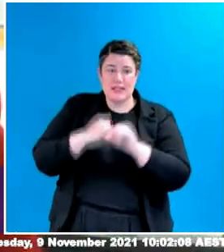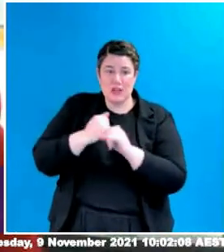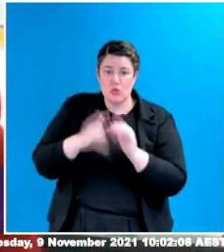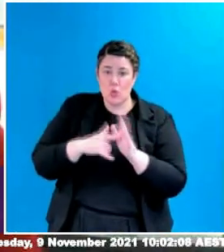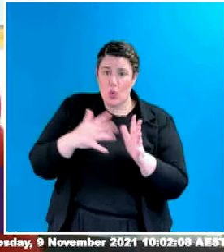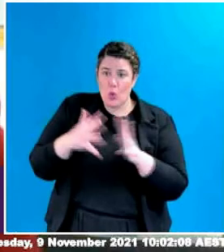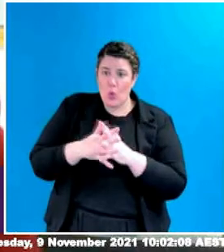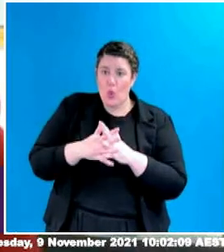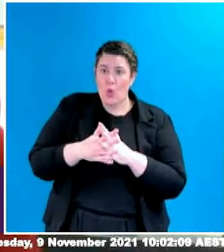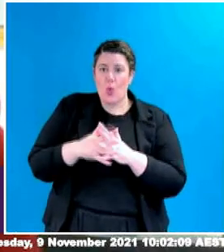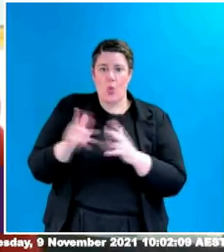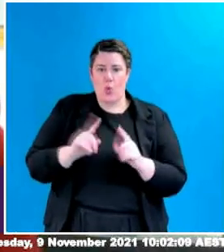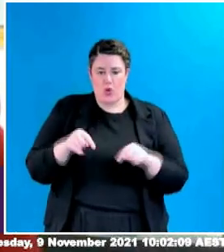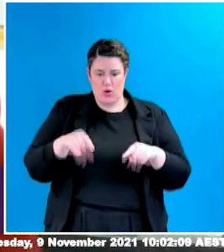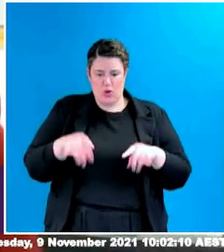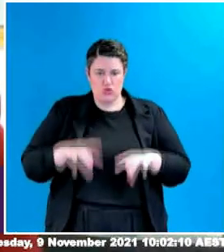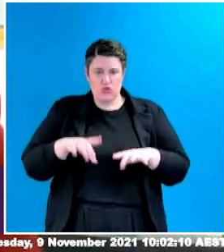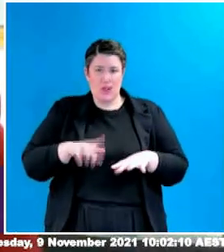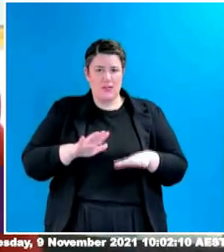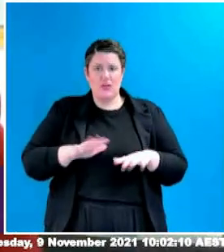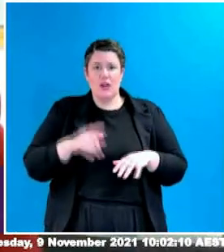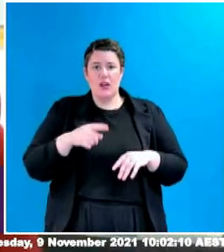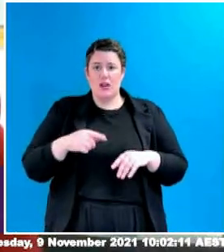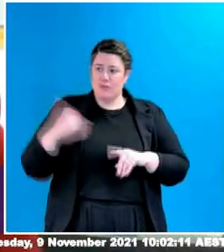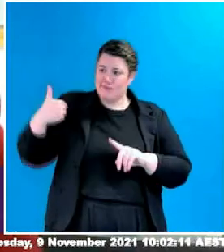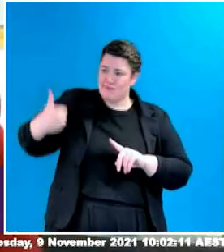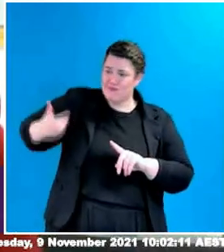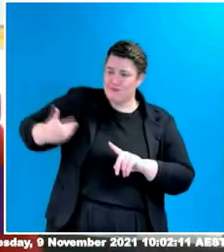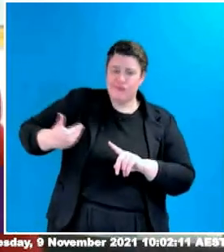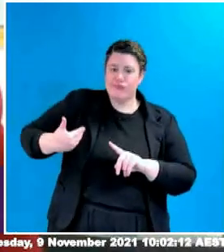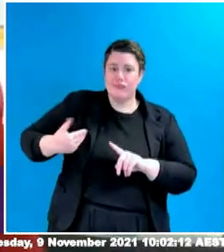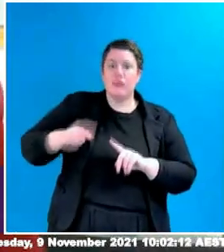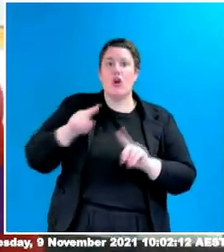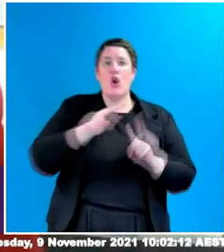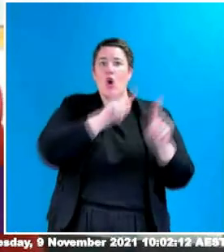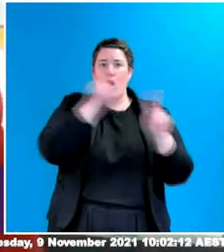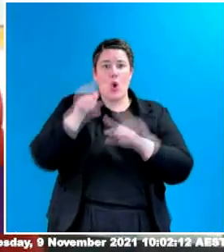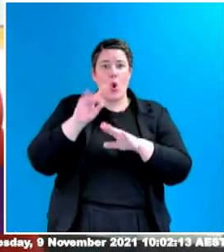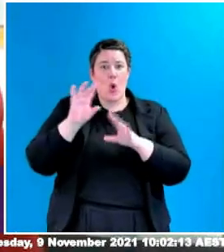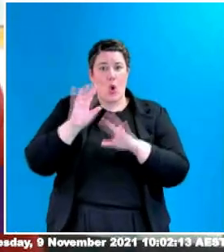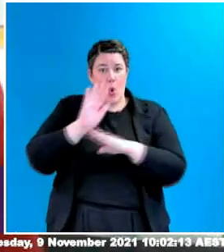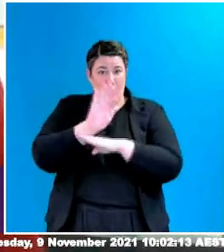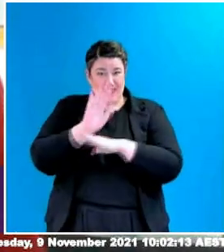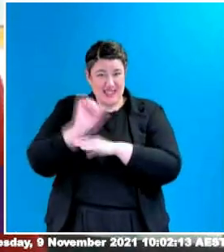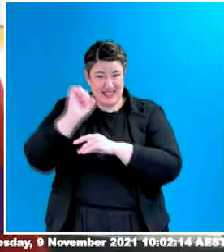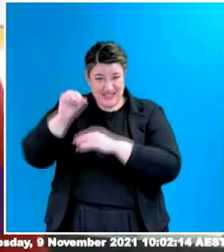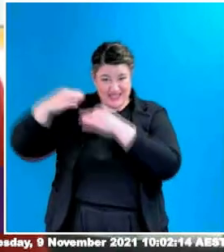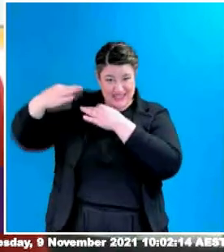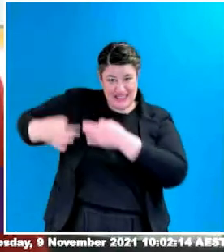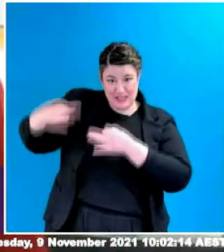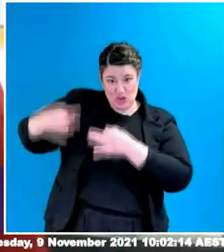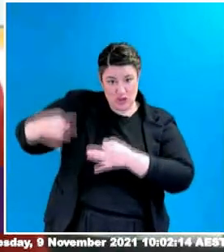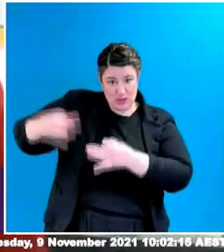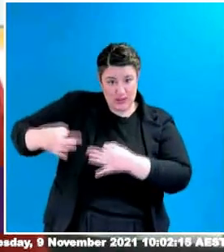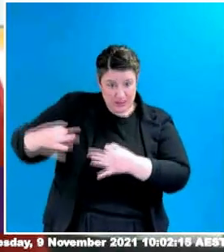overseas jurisprudence? By jurisprudence we mean court cases and outcomes of court decisions?